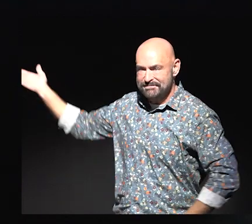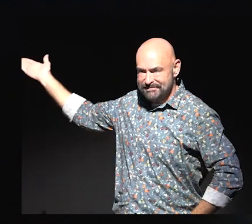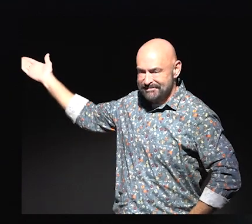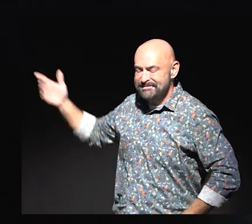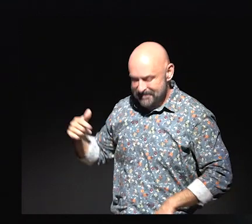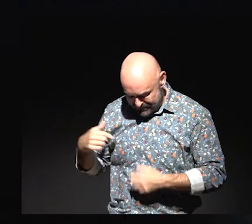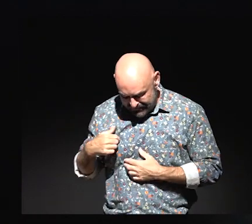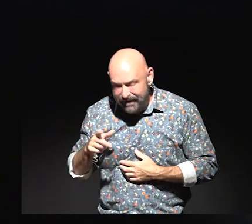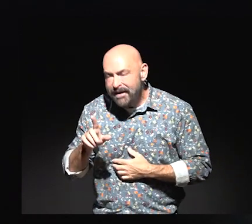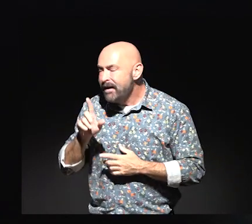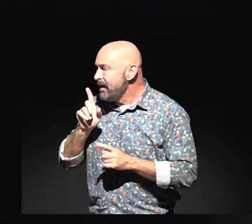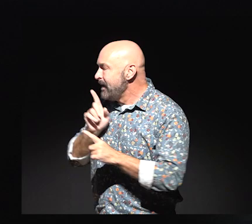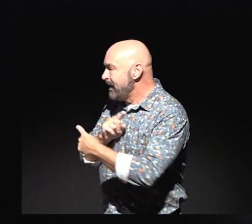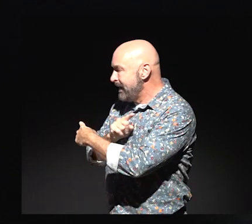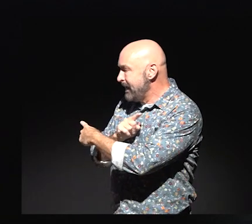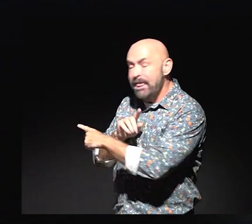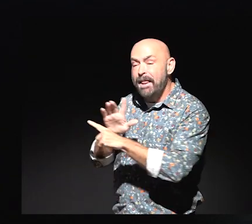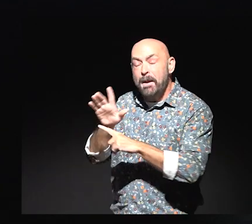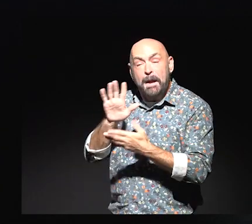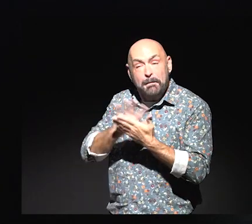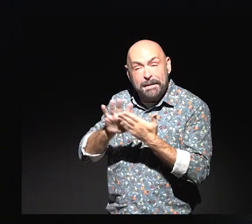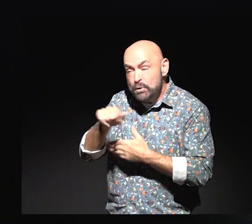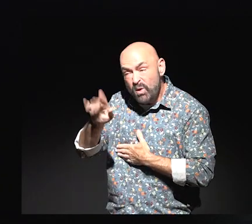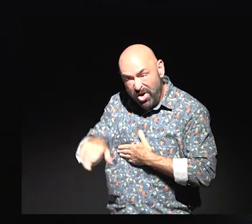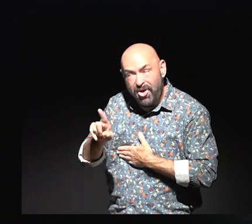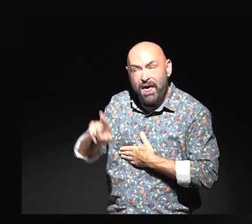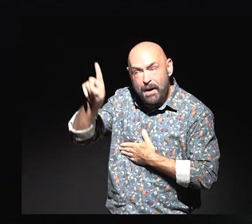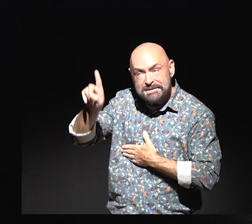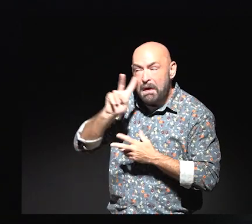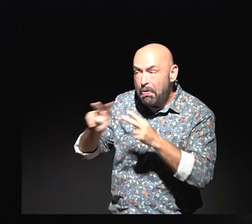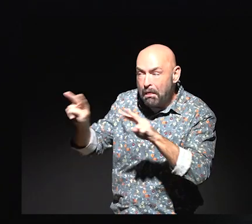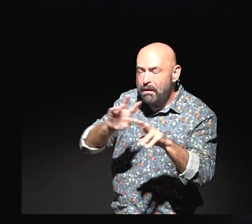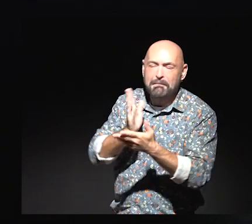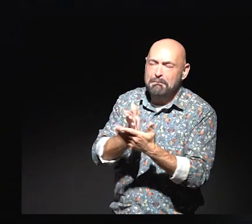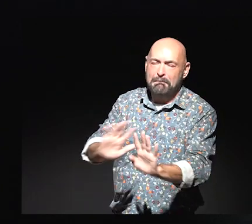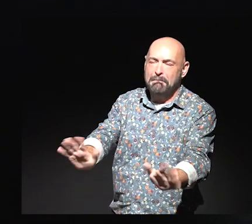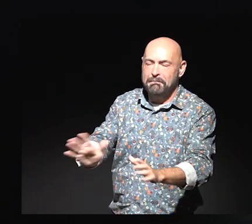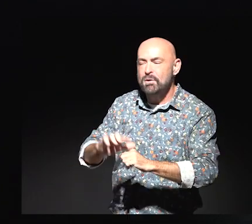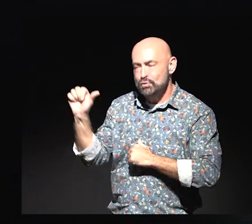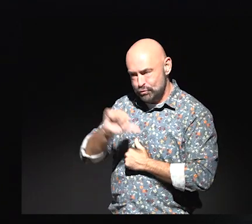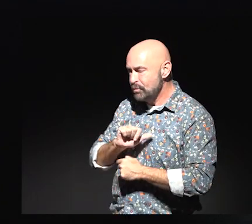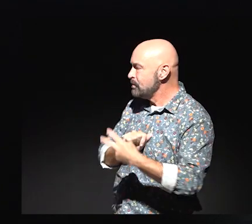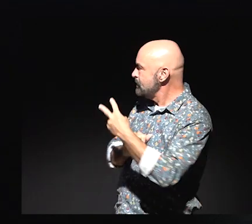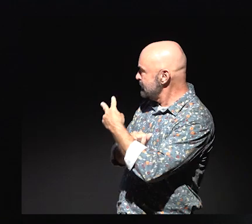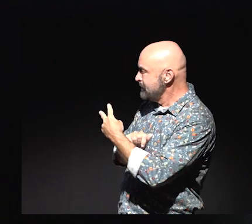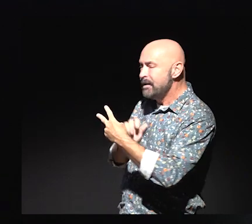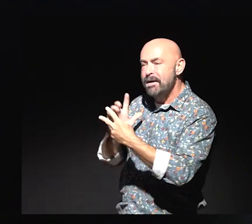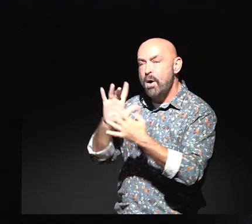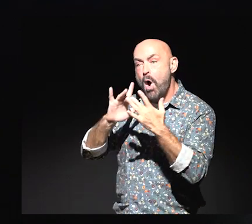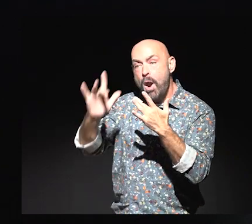This does not in any way preclude you from going upstairs, in fact, or coming in to those online